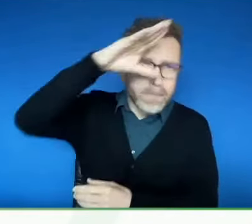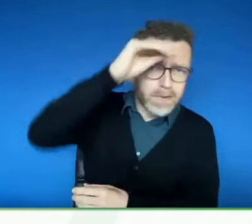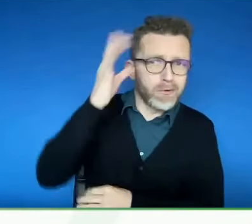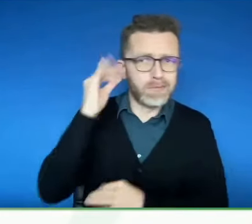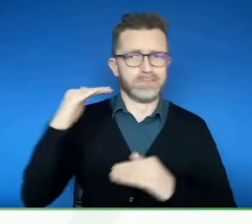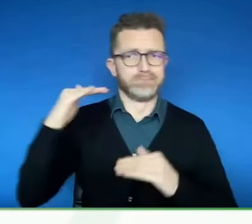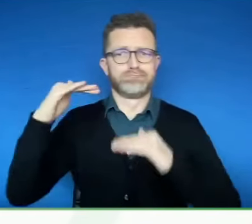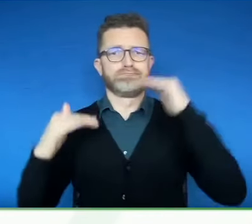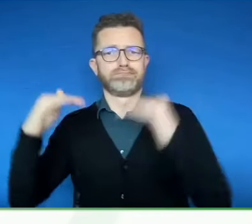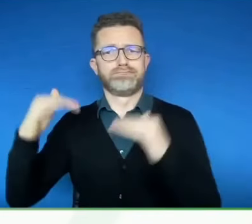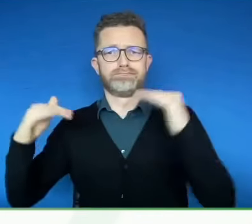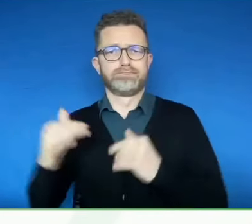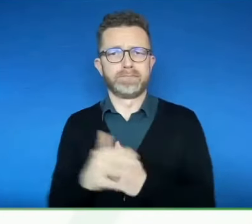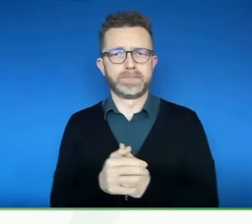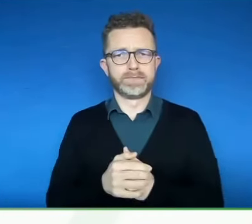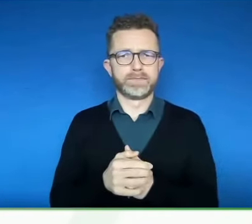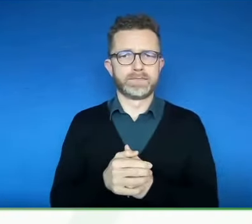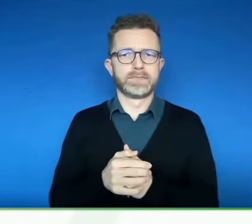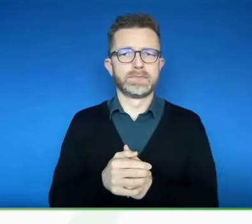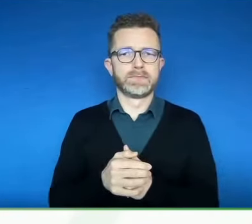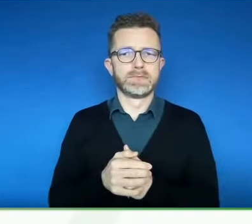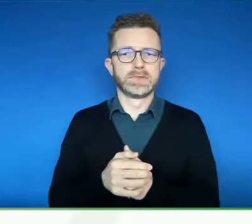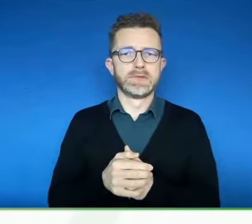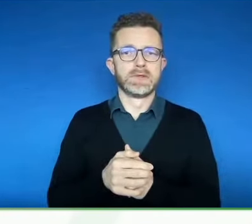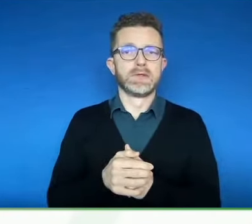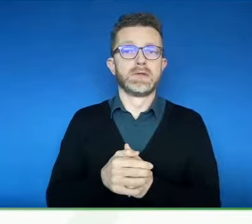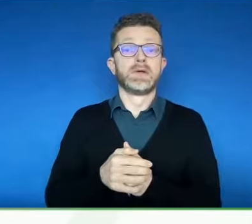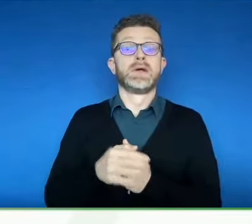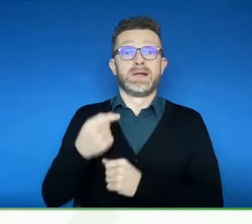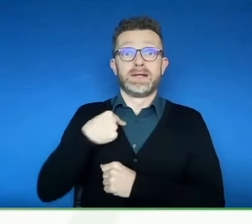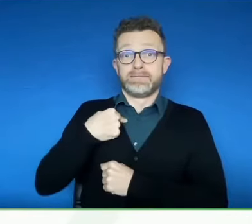And then ultimately, this is about improving services and policy.